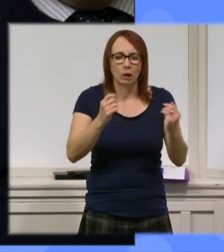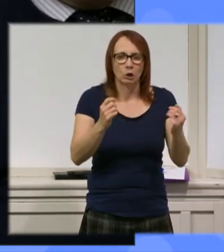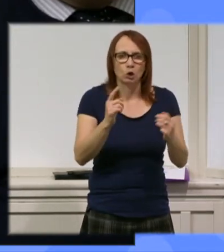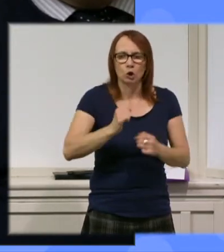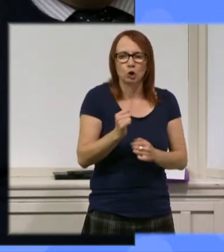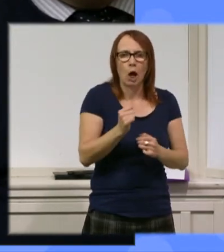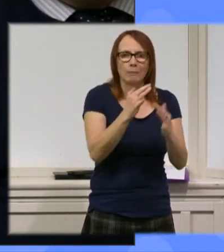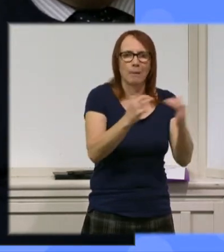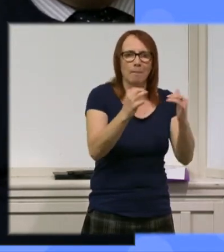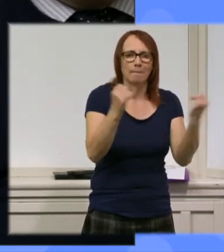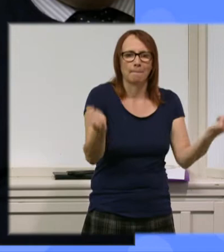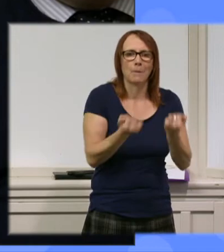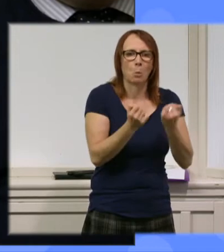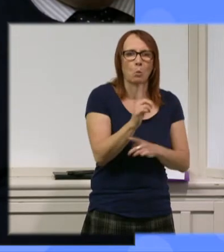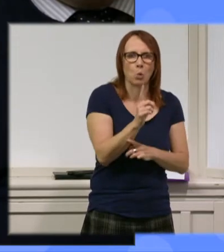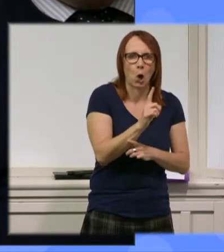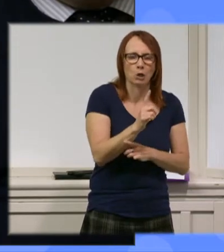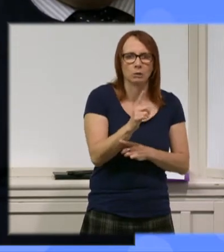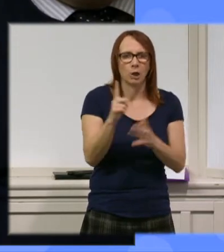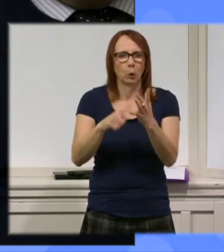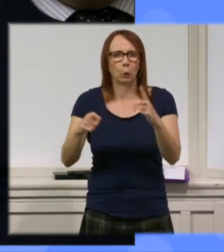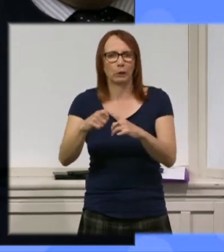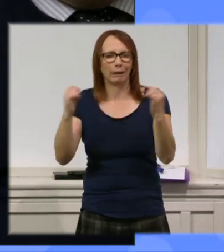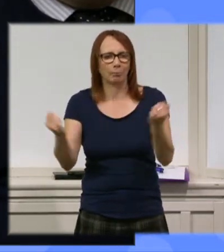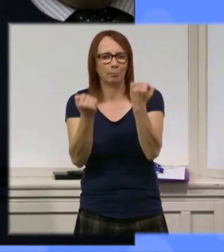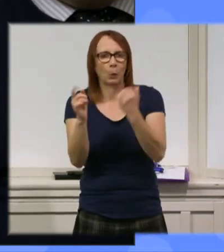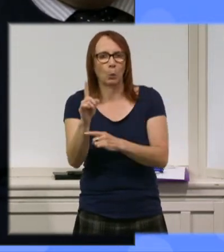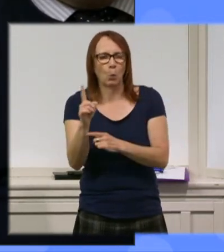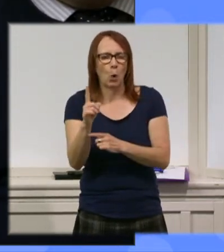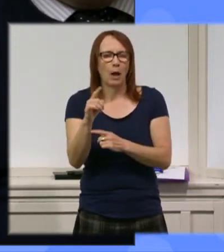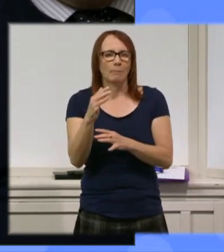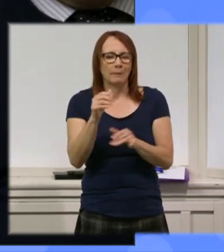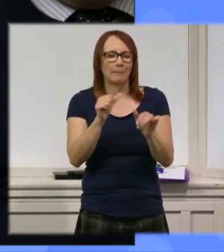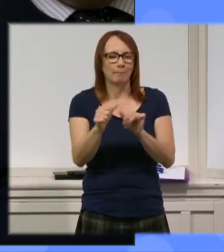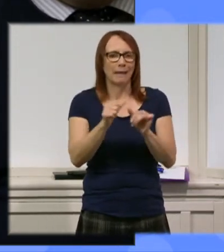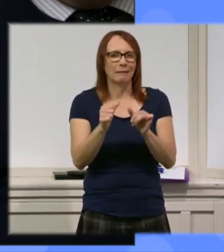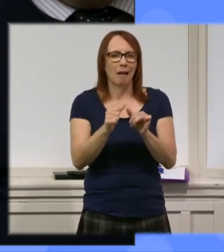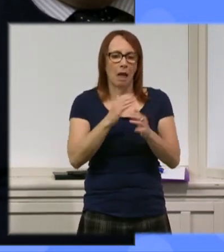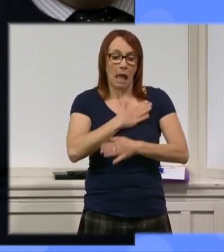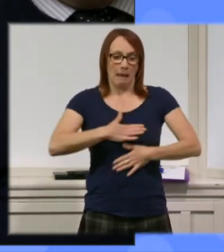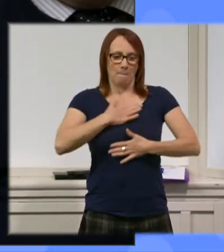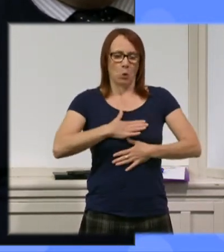just a more and maybe a lacy motive discussion and debate and about the